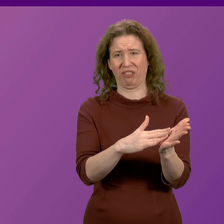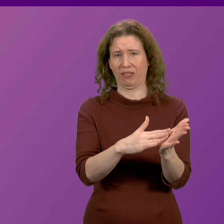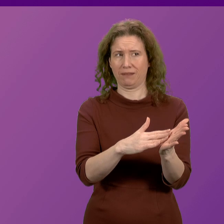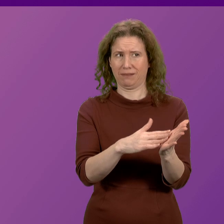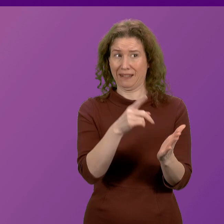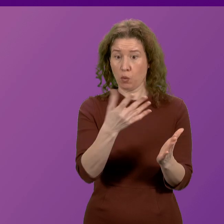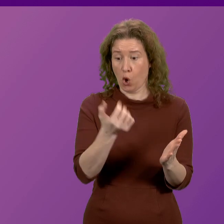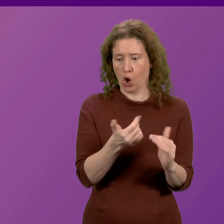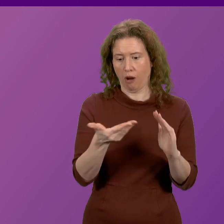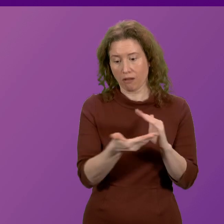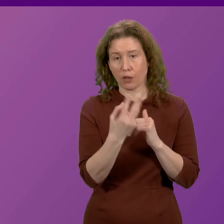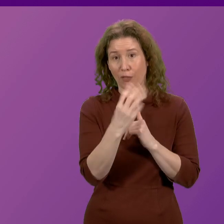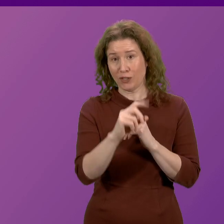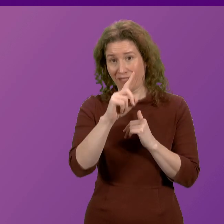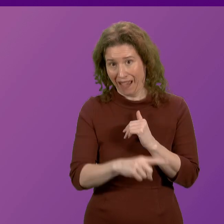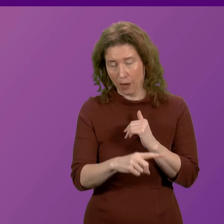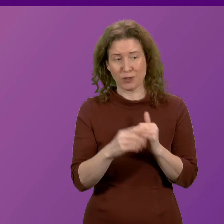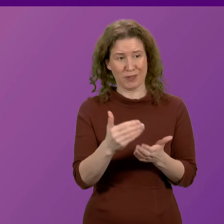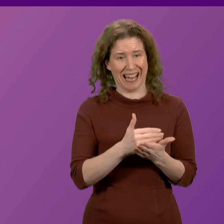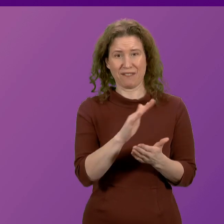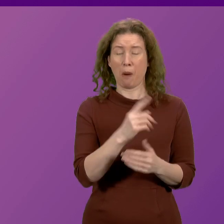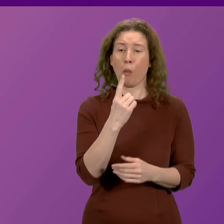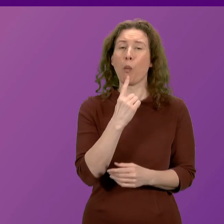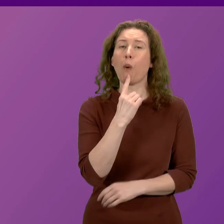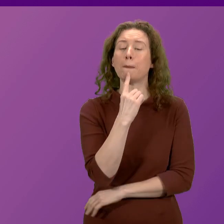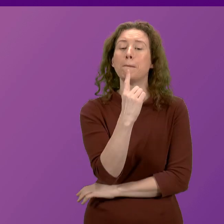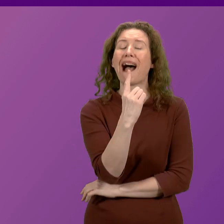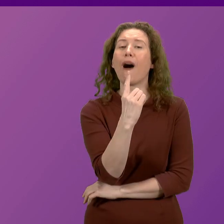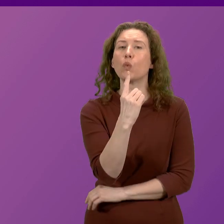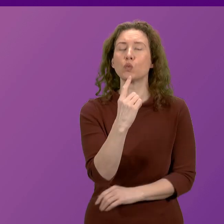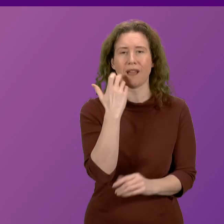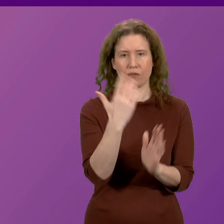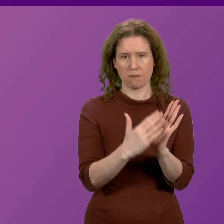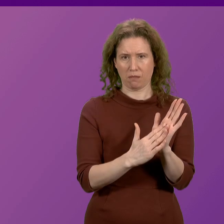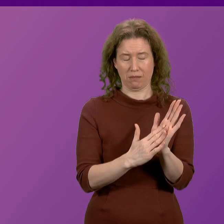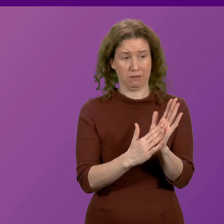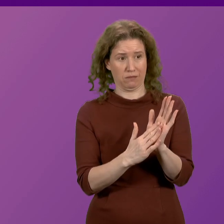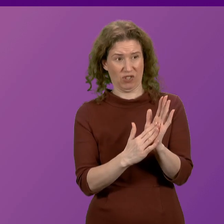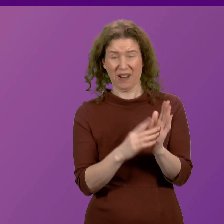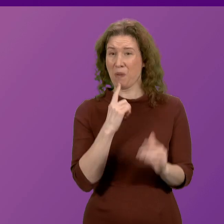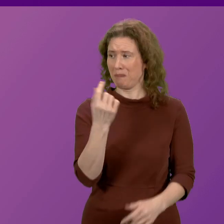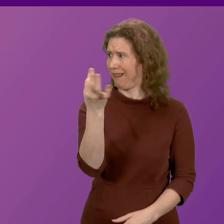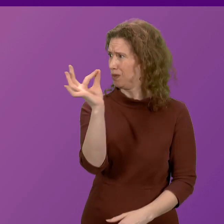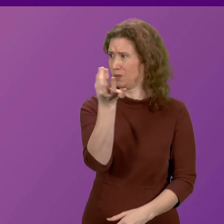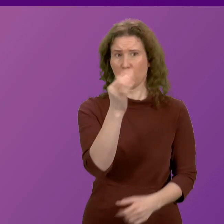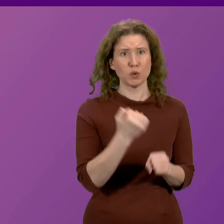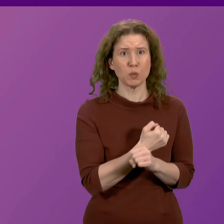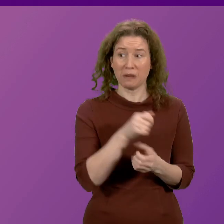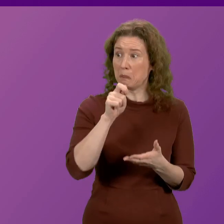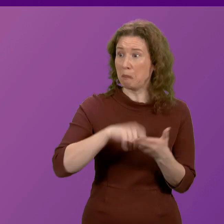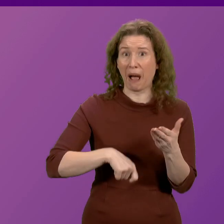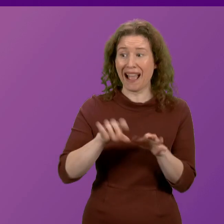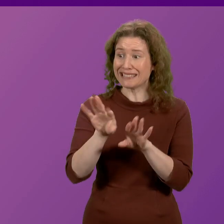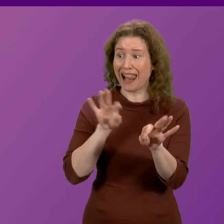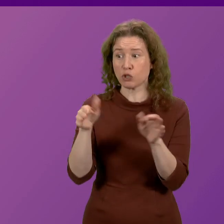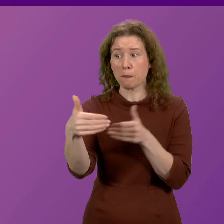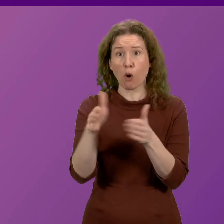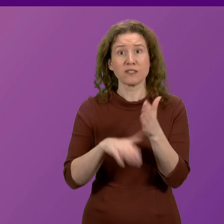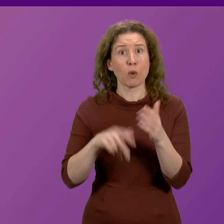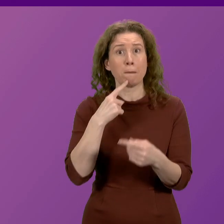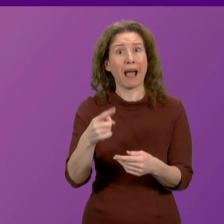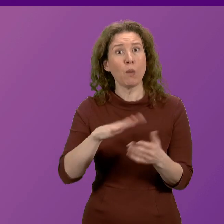than £30,000—£1. What are people supposed to do with that? Buy a selection box from Poundland?